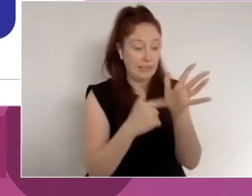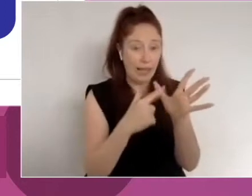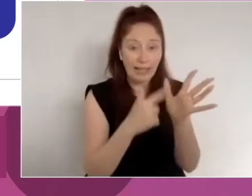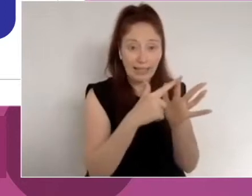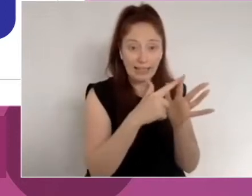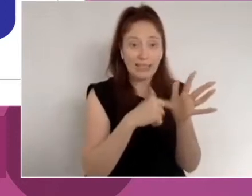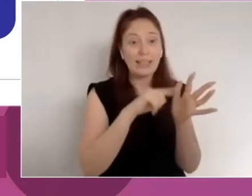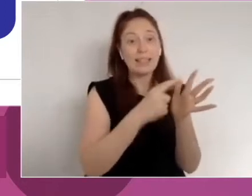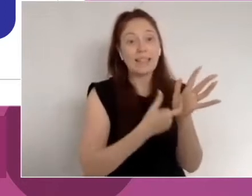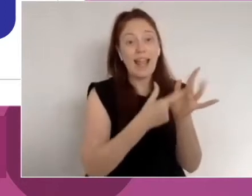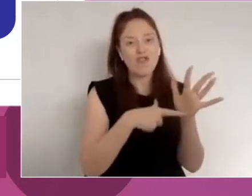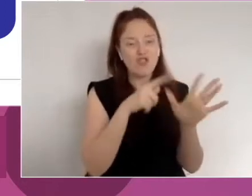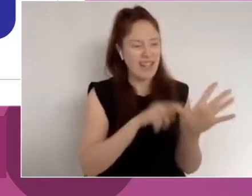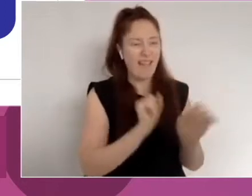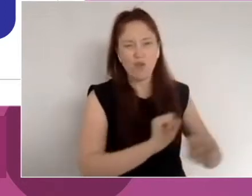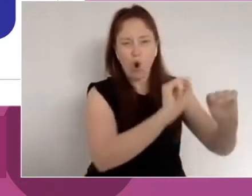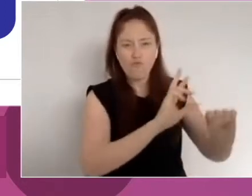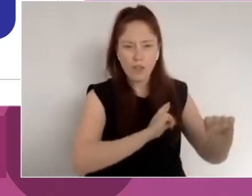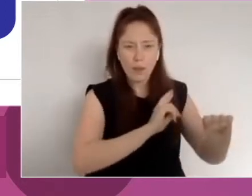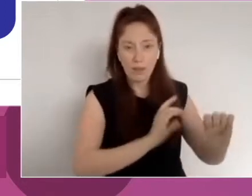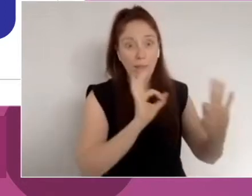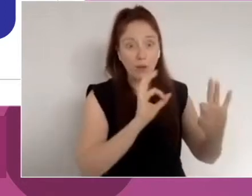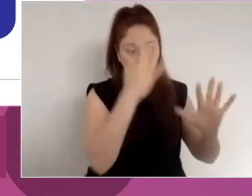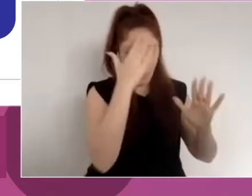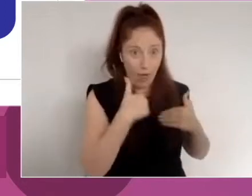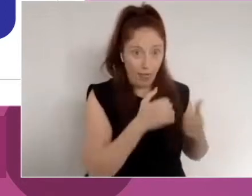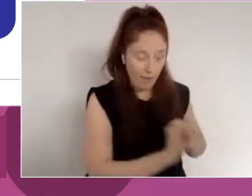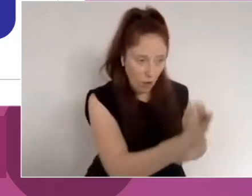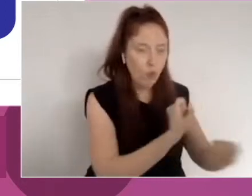responsibilities and certainly in mental health, the states and territories are responsible for